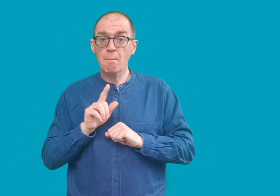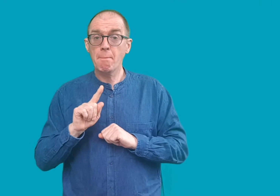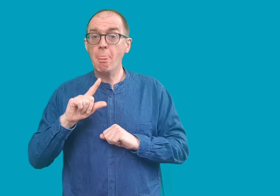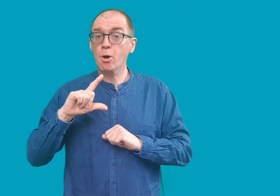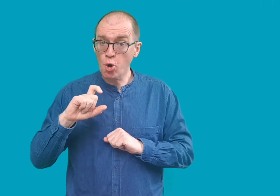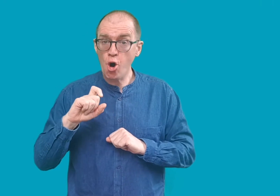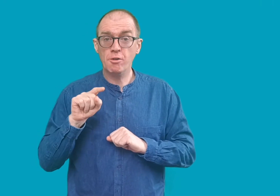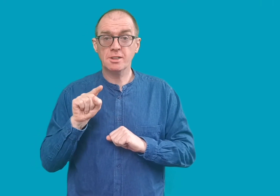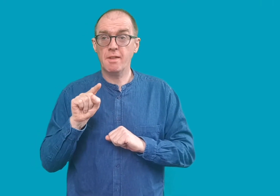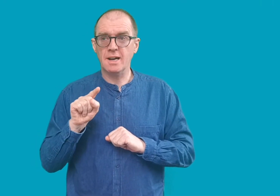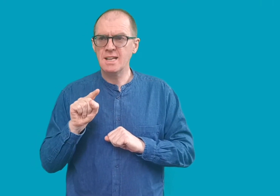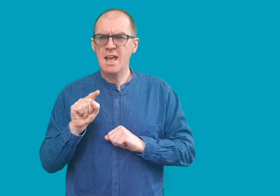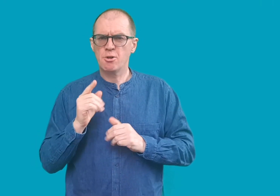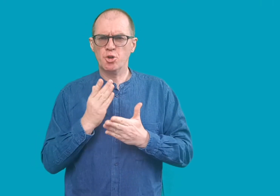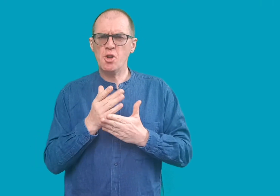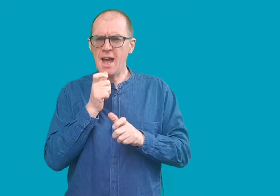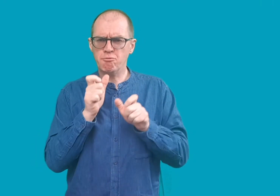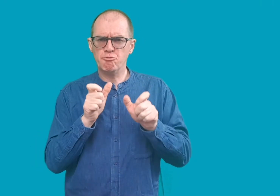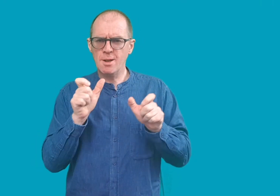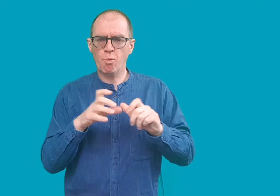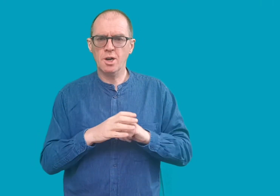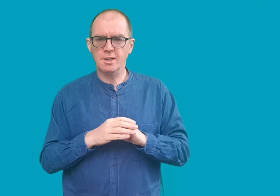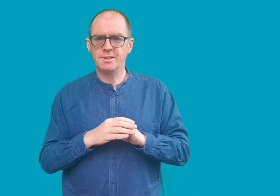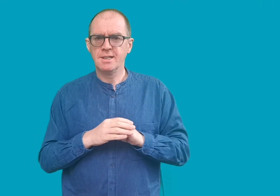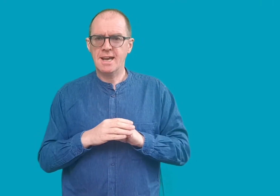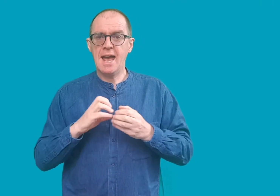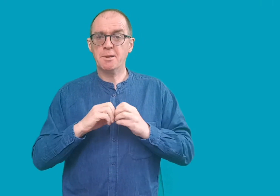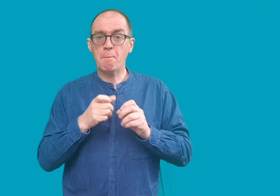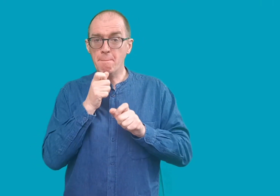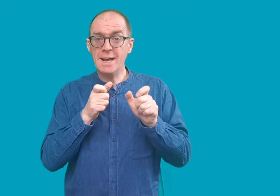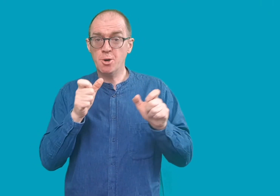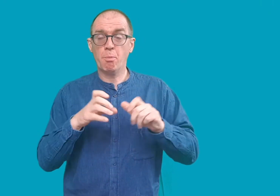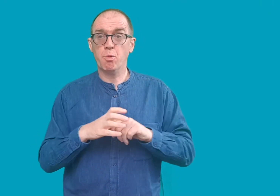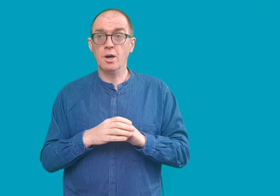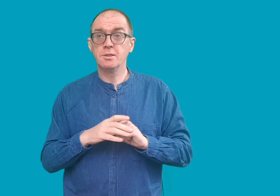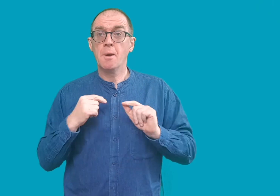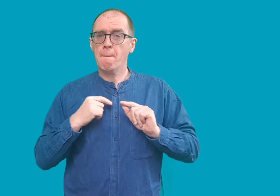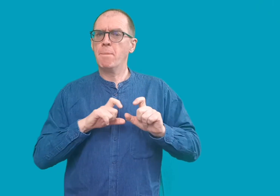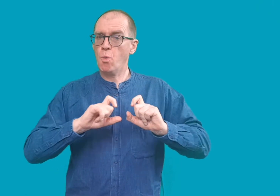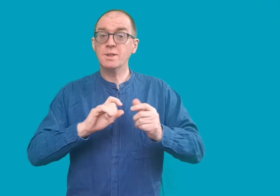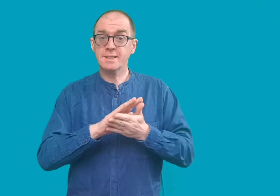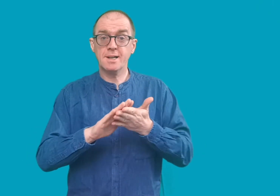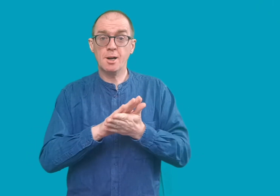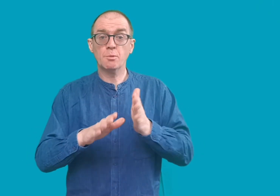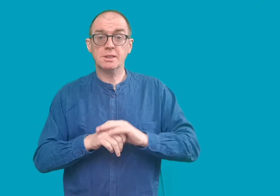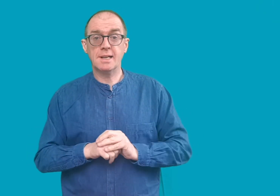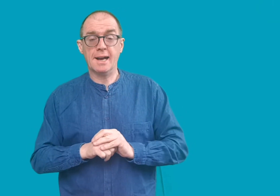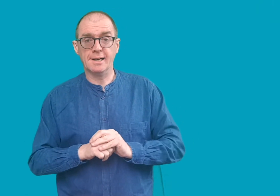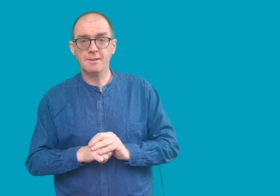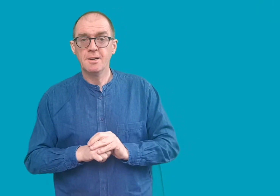But the chorus to this doesn't have real words. It has made up words but we're still going to sign it